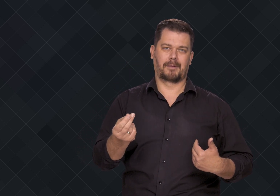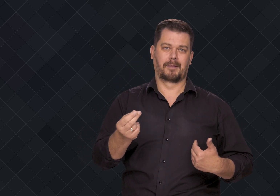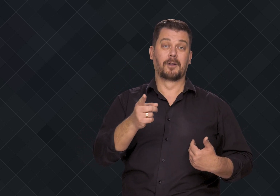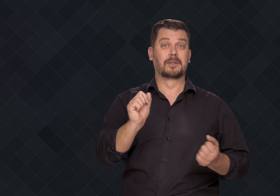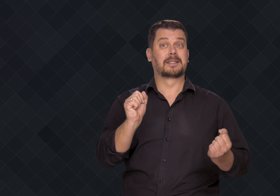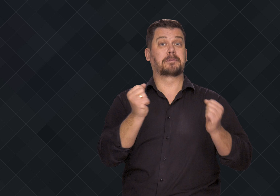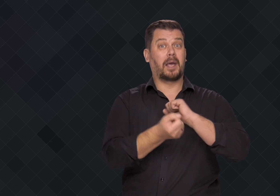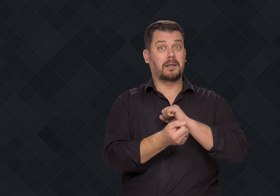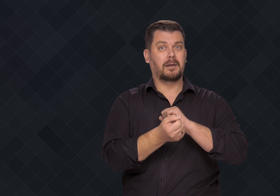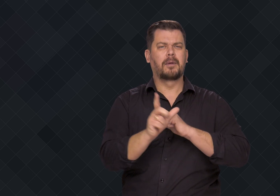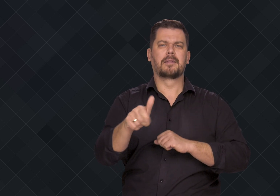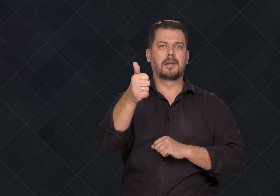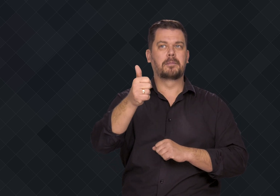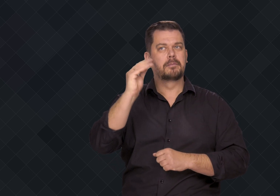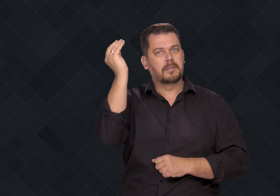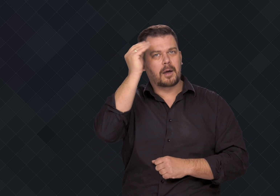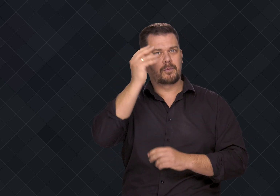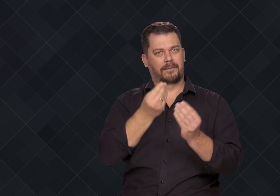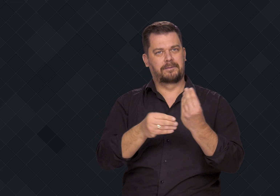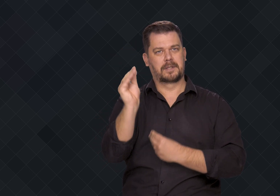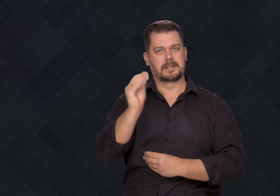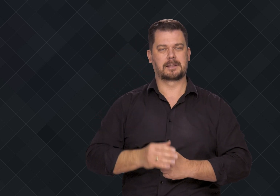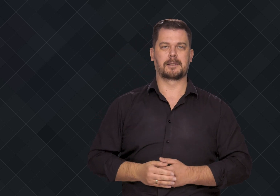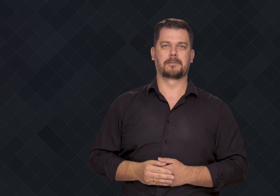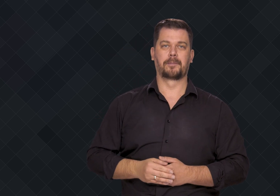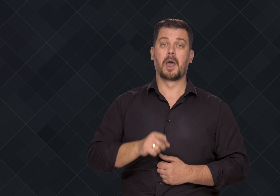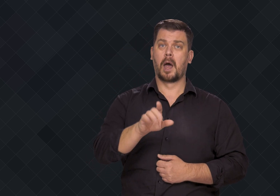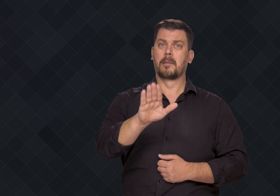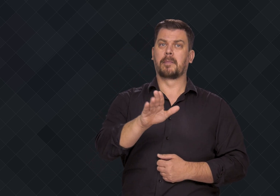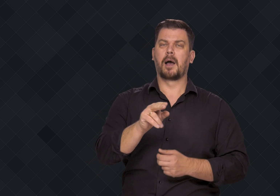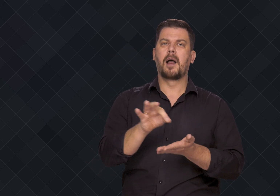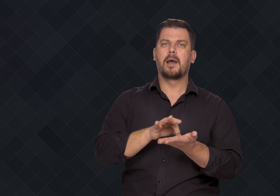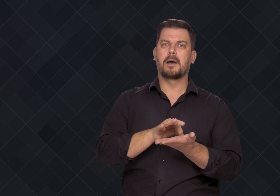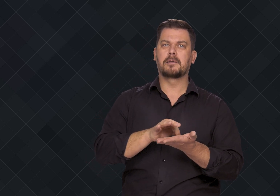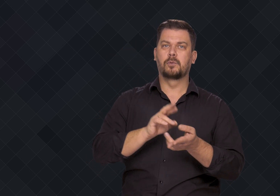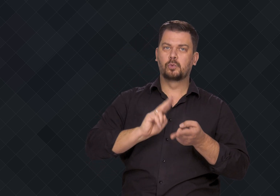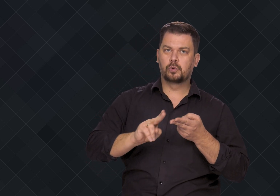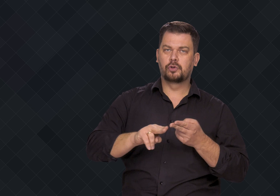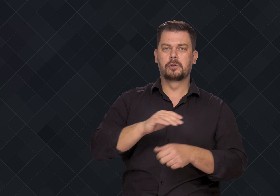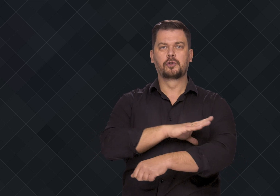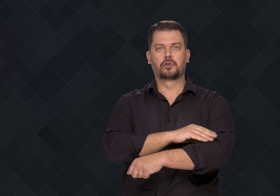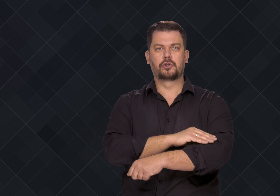Before making any changes, educate yourself. And if you're taking medication for diabetes, hypertension, or any other condition –